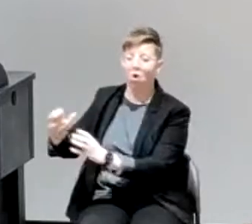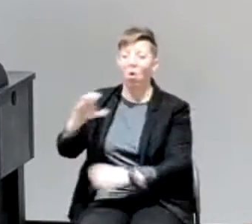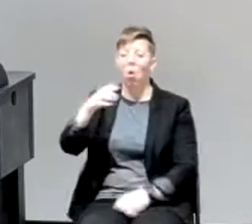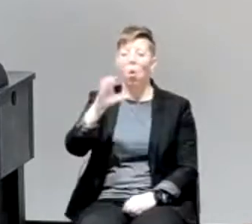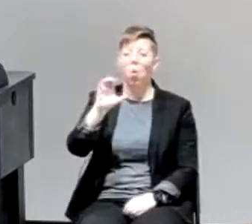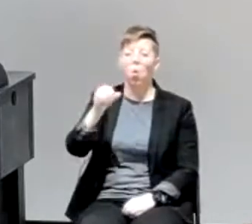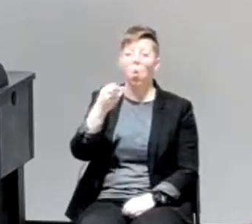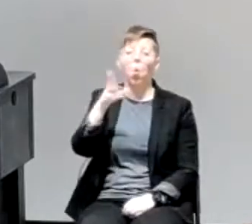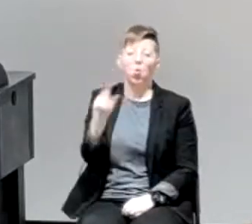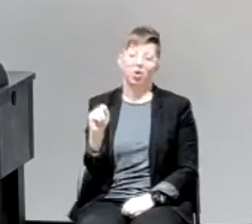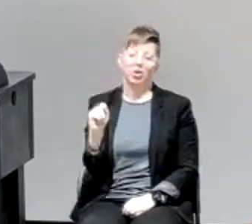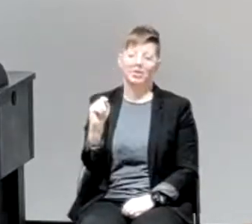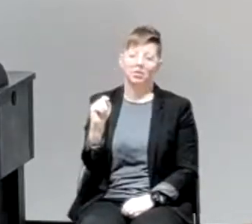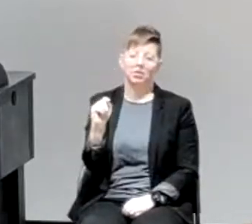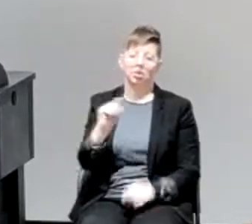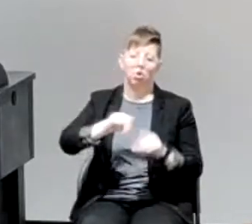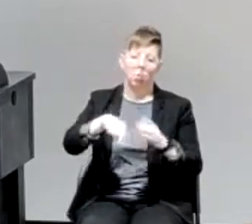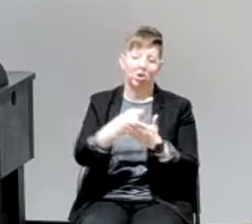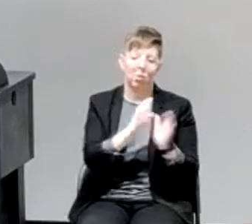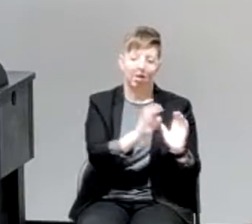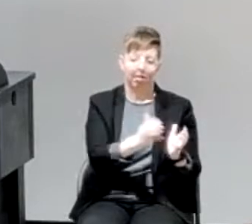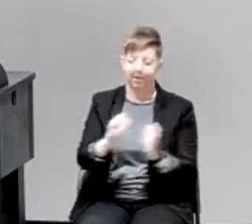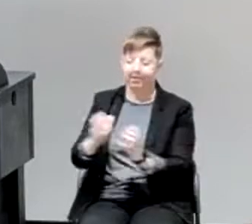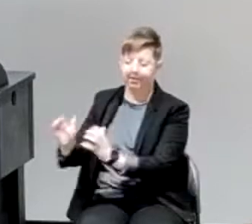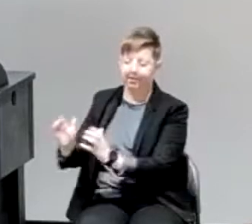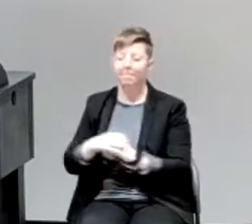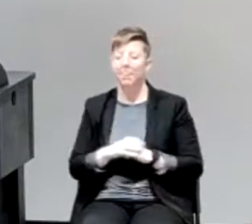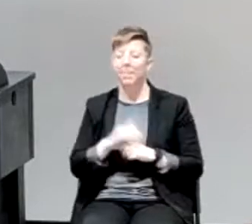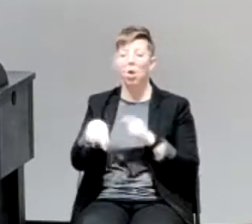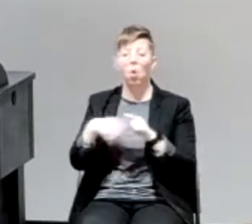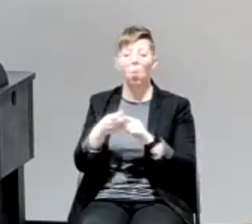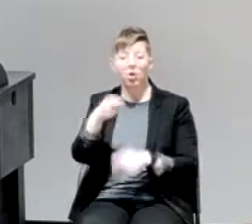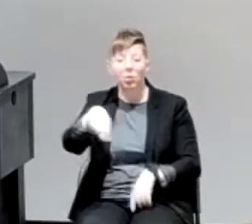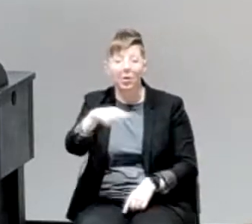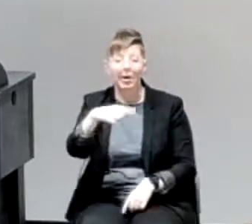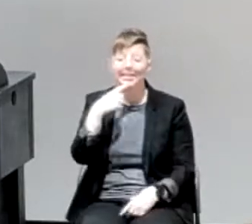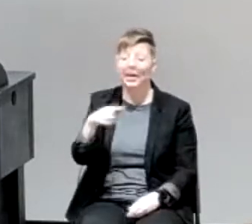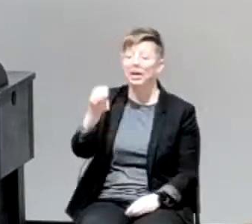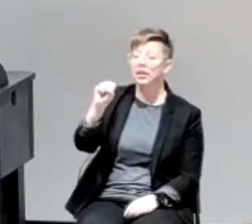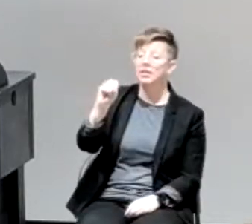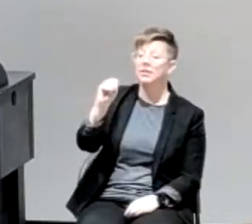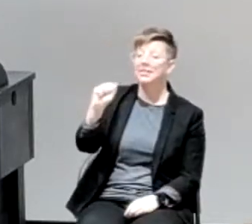high ed digging through cuch accusations to figure out how to pay for it but you do. You have seven cohorts and maybe more.